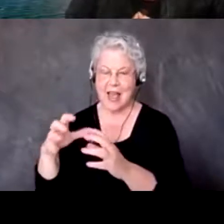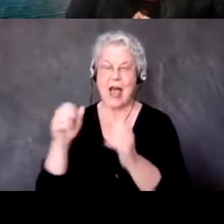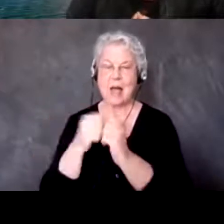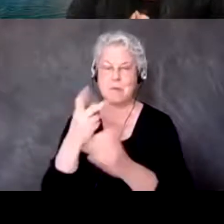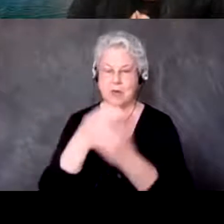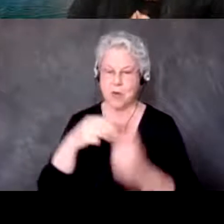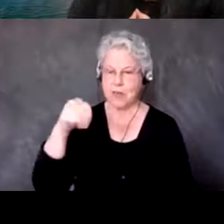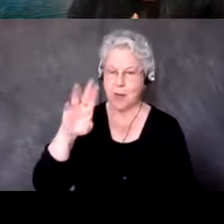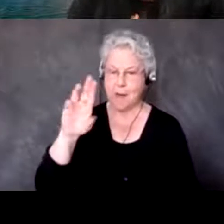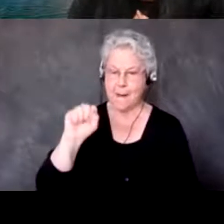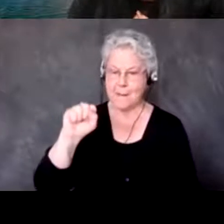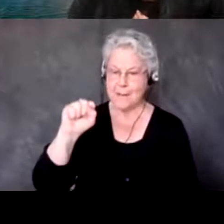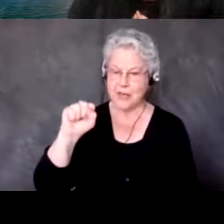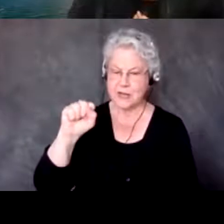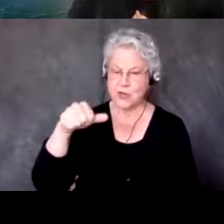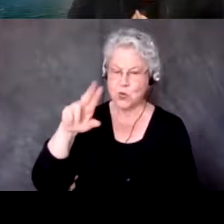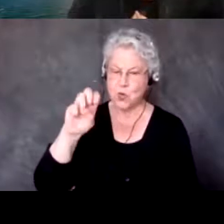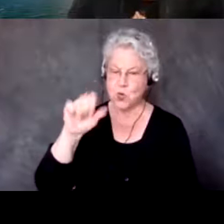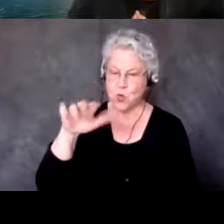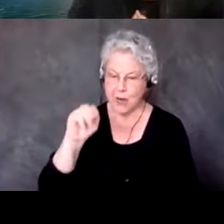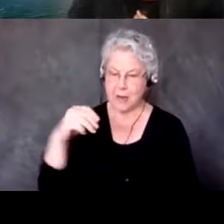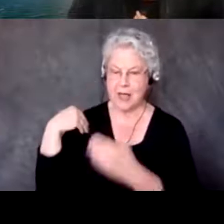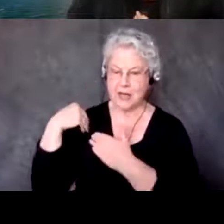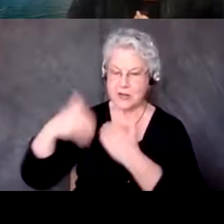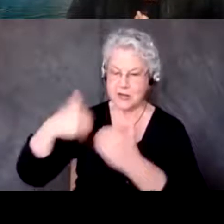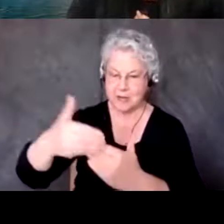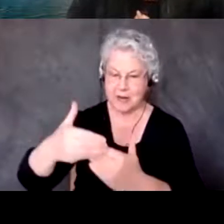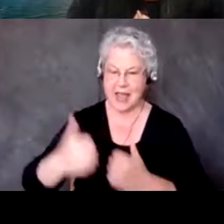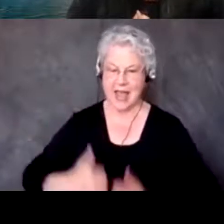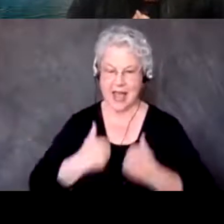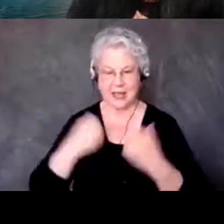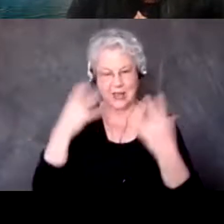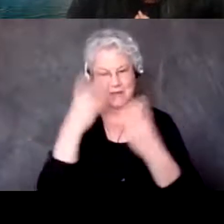Musqueam Indian Band, but I live here on beautiful Haida Gwaii, so I have the best of both worlds,